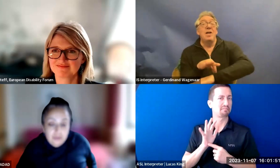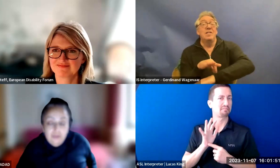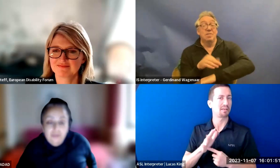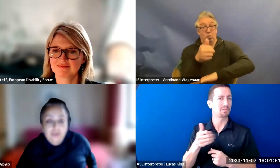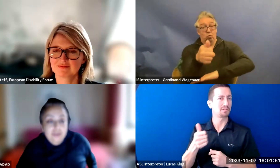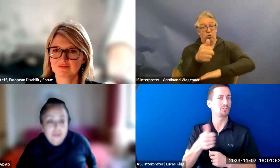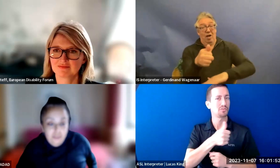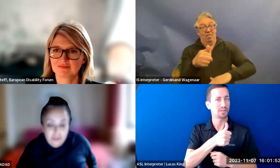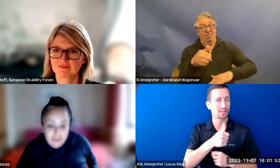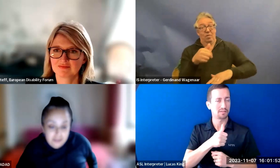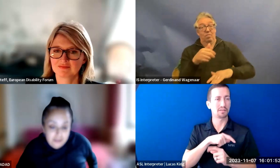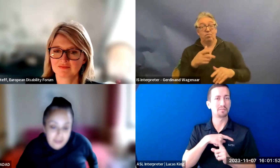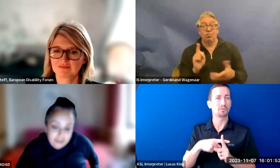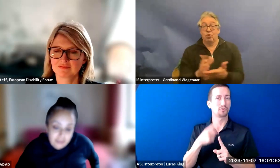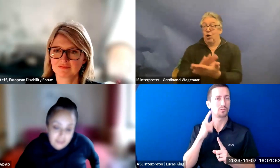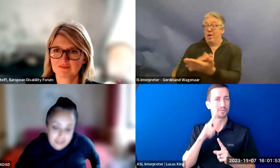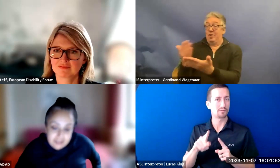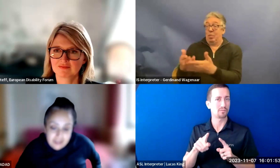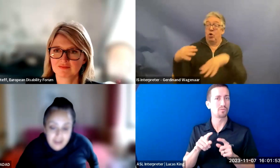and also for the interpreter to rest.